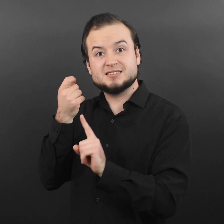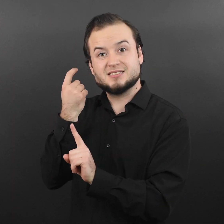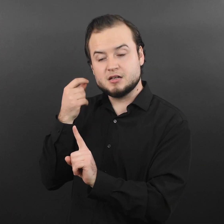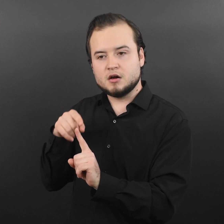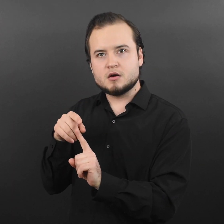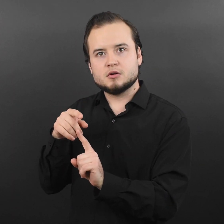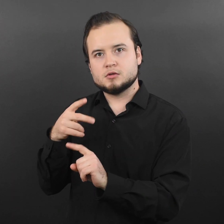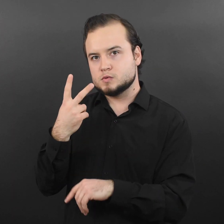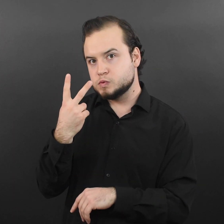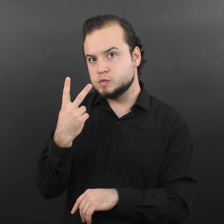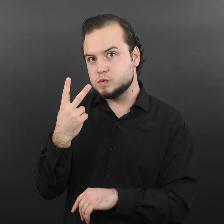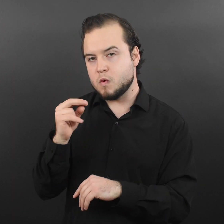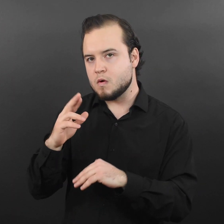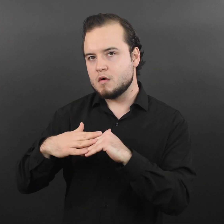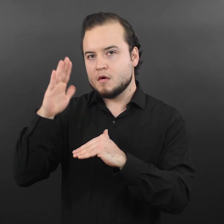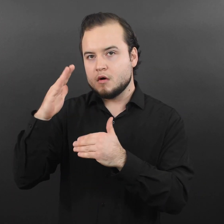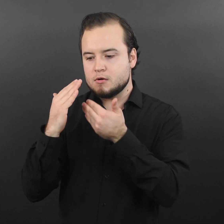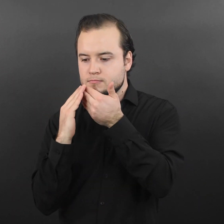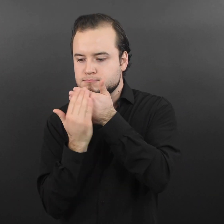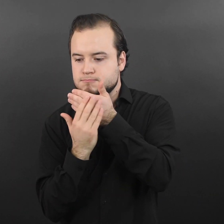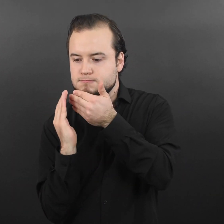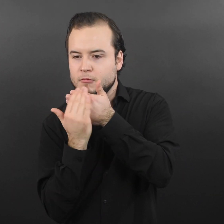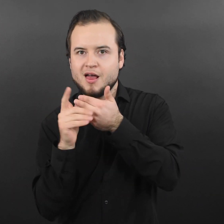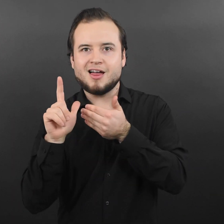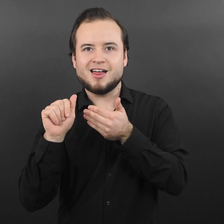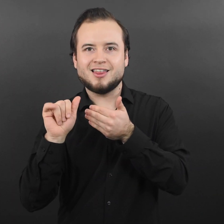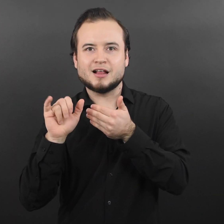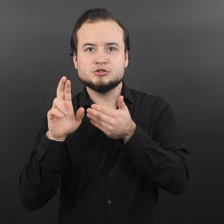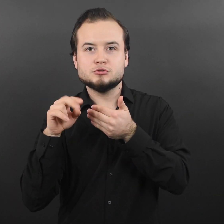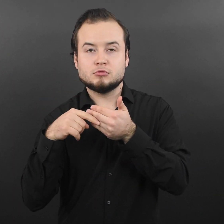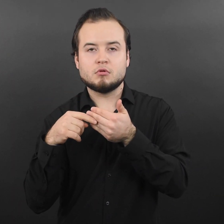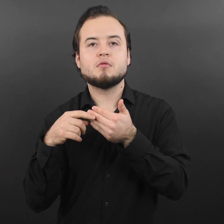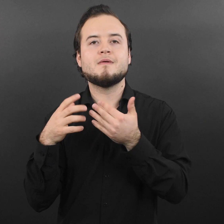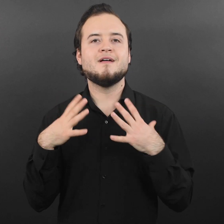wear a mask with two or more layers of tightly woven fabric.